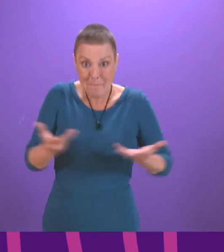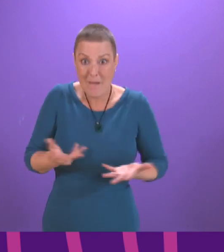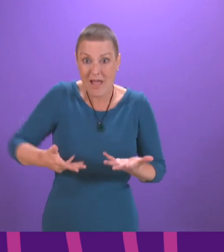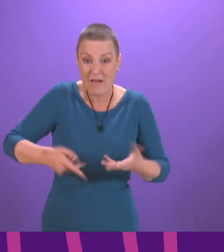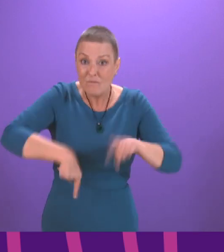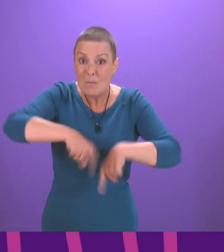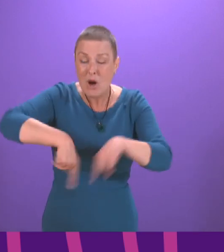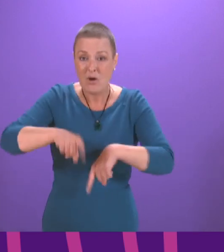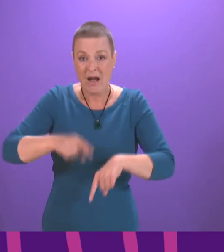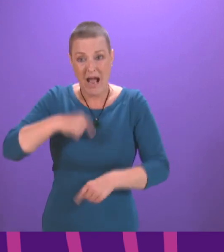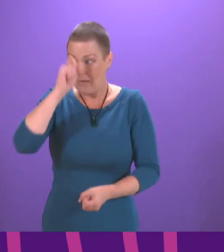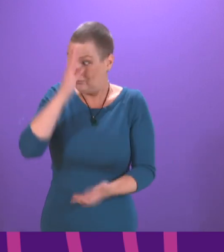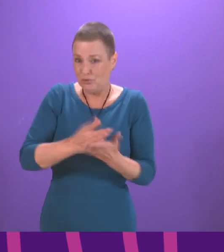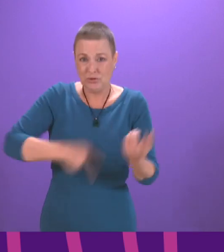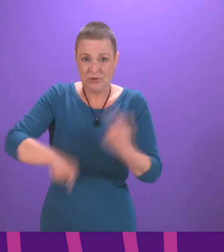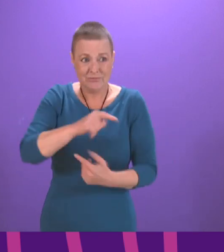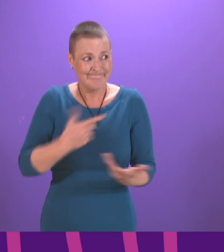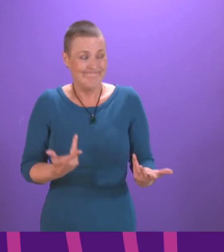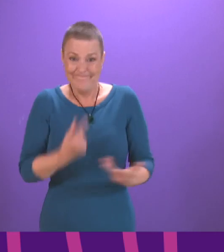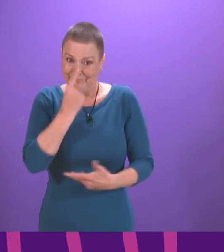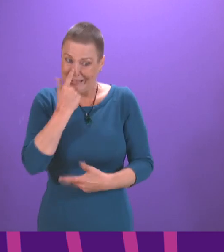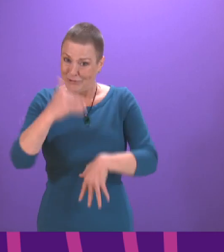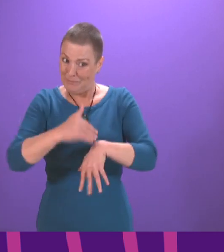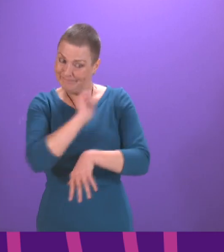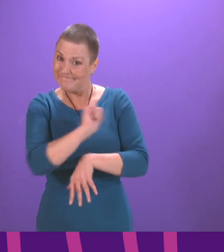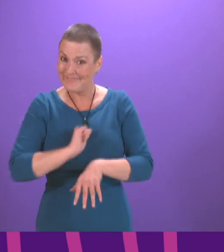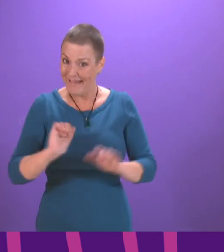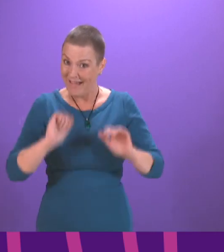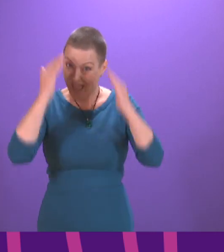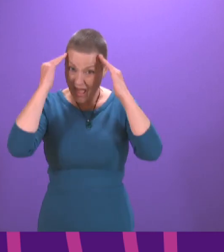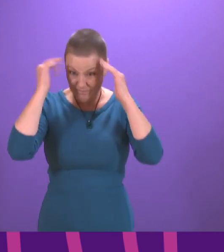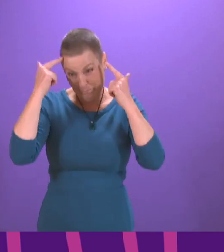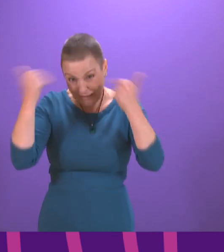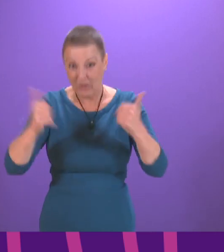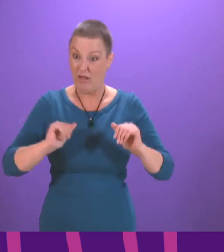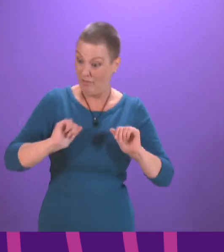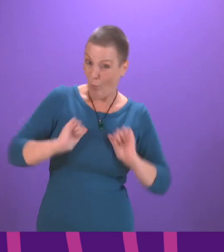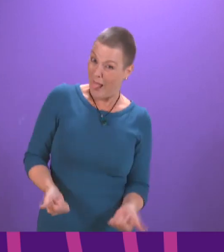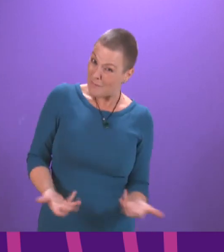am sure that everyone in the chamber will appreciate the potential impact on the health and wellbeing of those players.